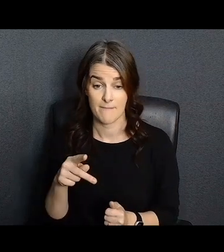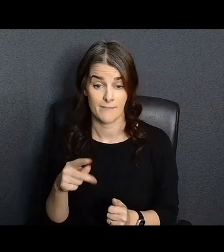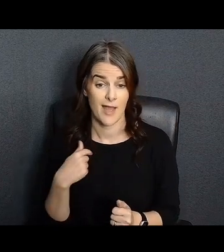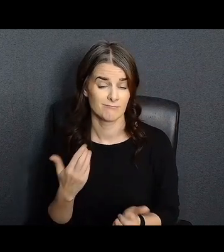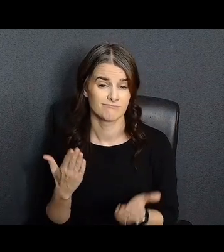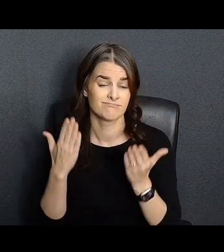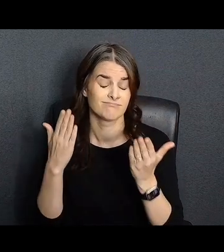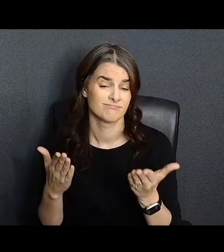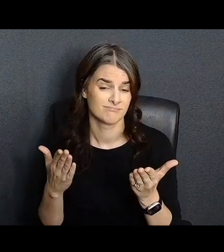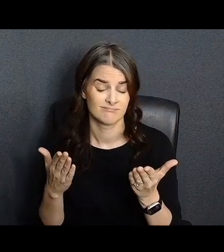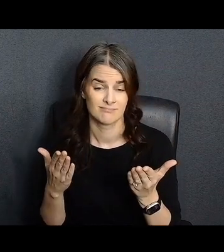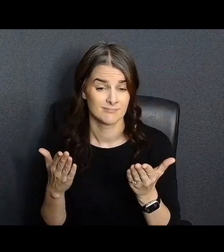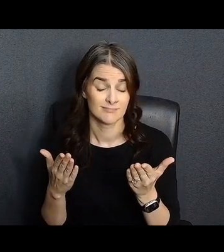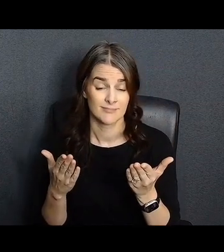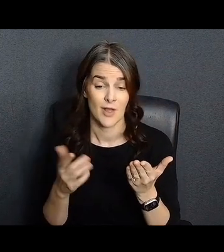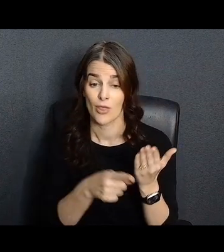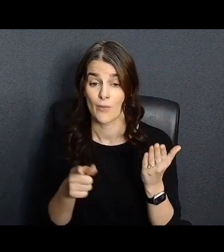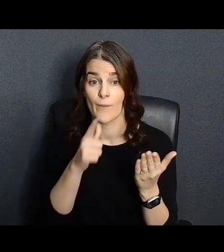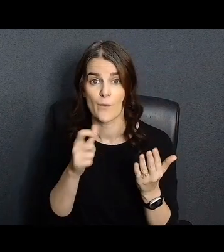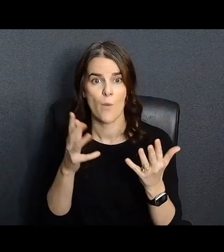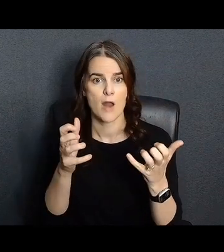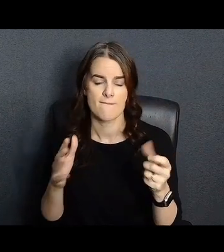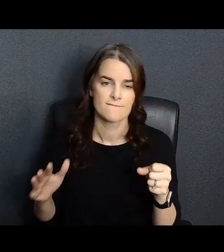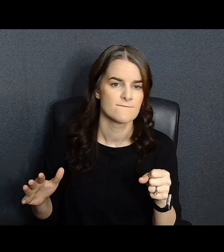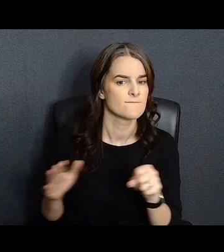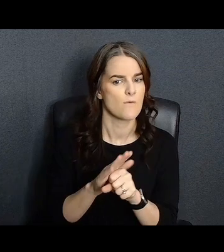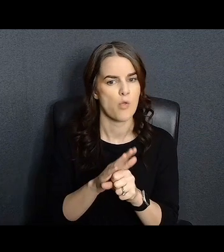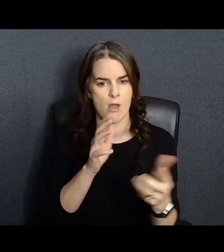for people that really want a fully customized system.